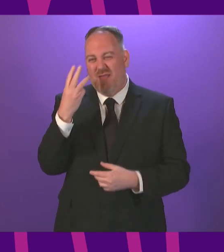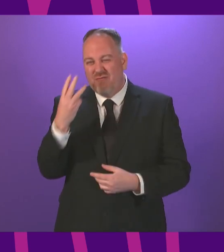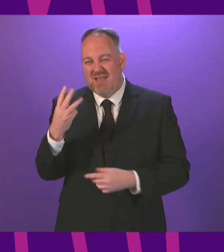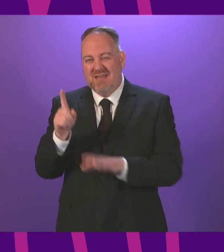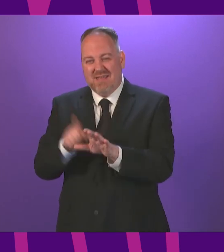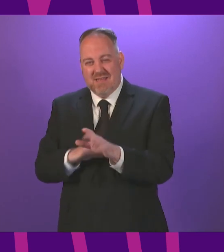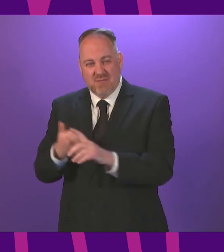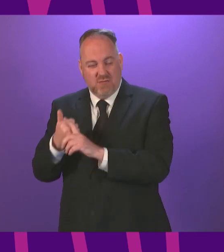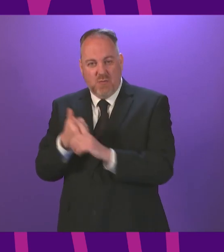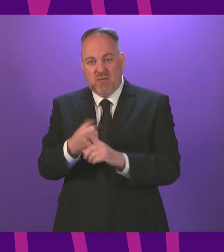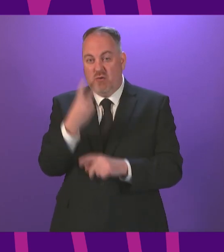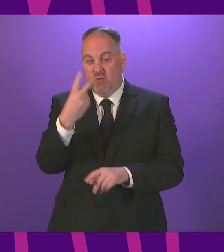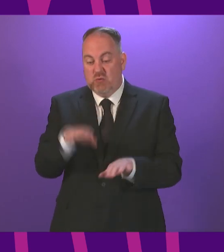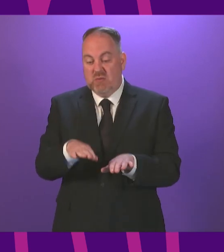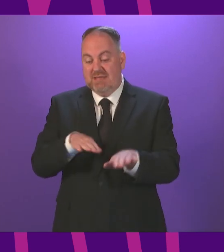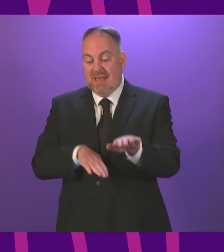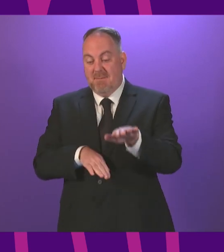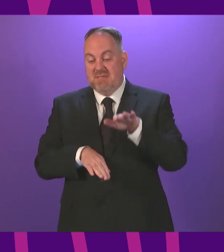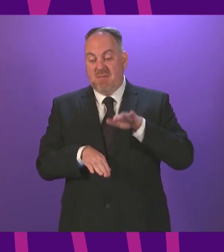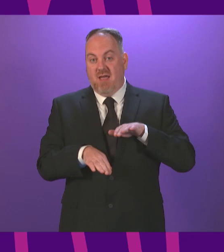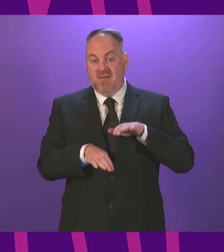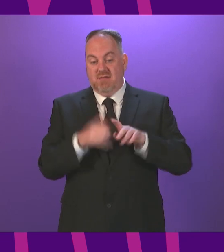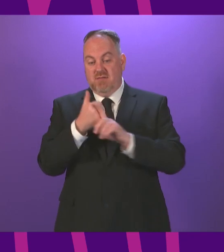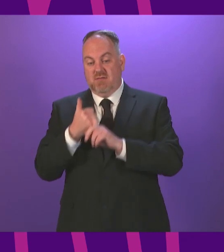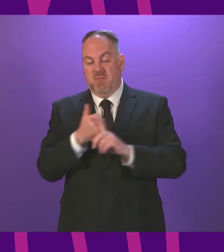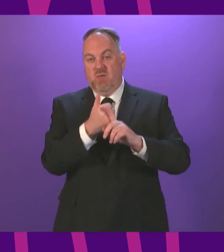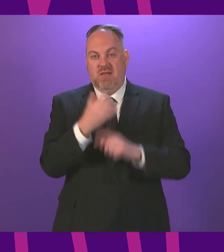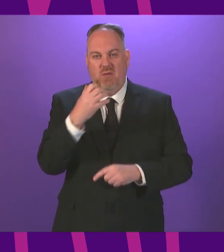just two steps behind, supporting the Queen and being her strength and stay for all those years,